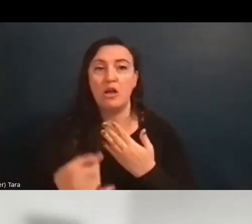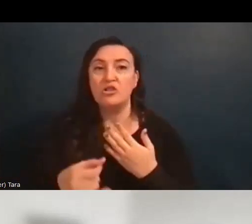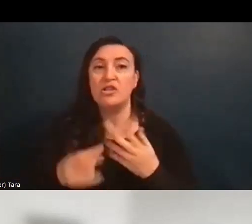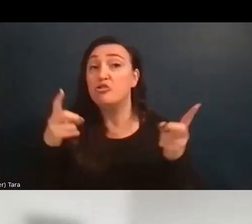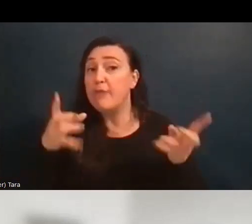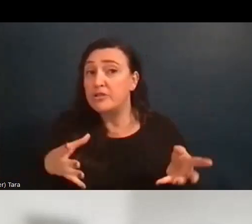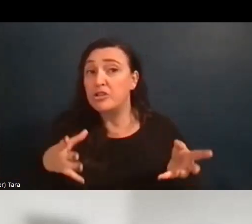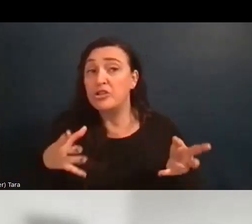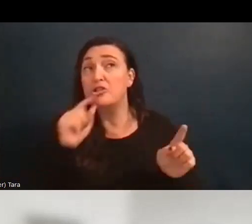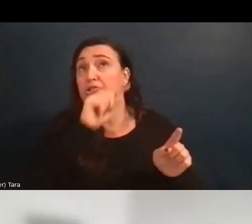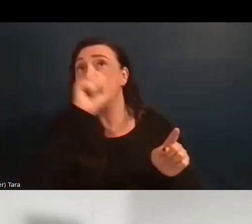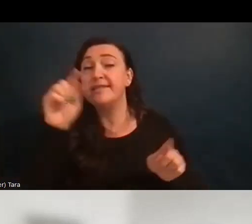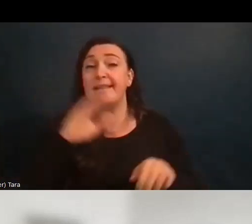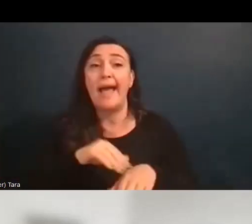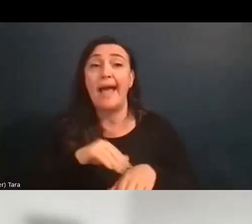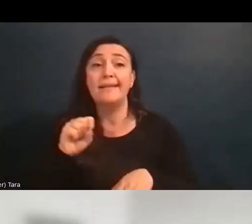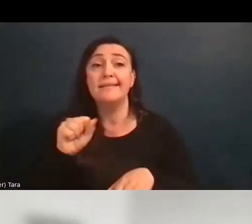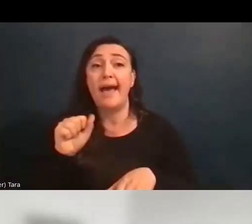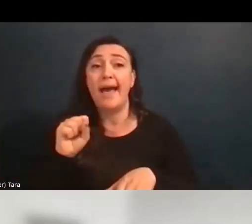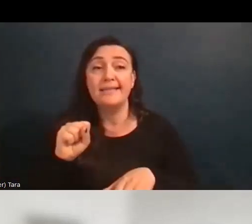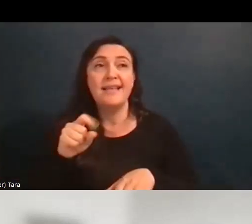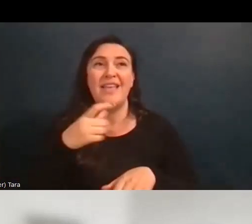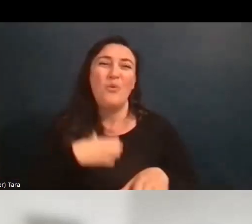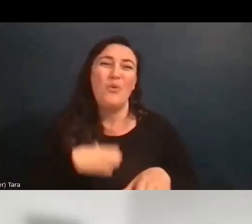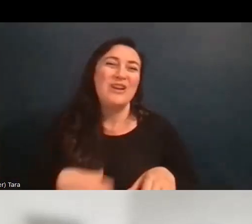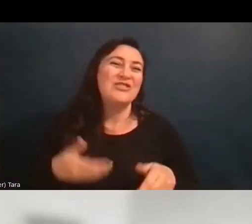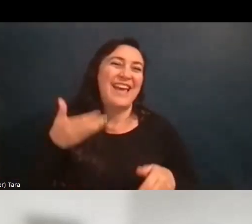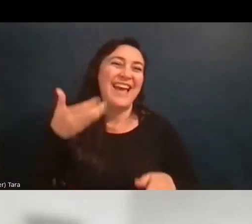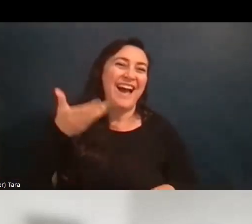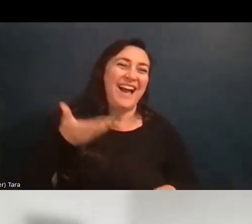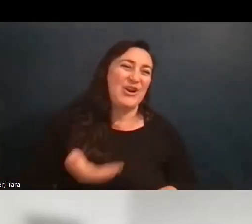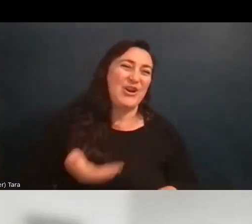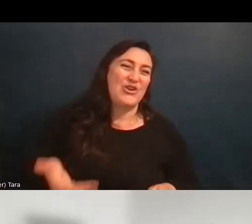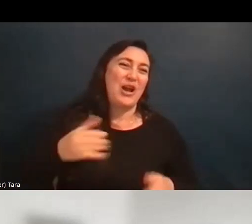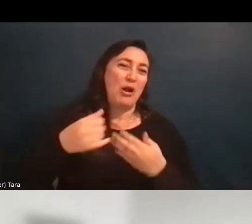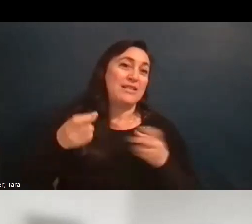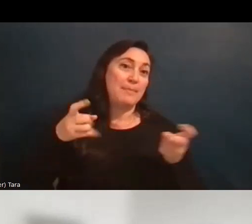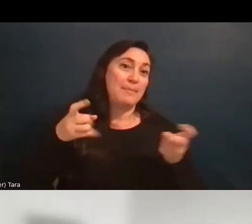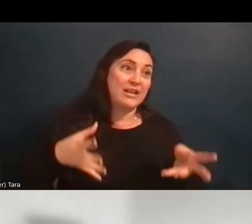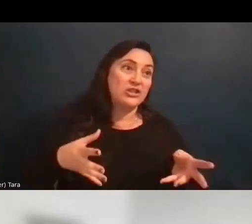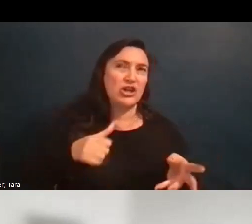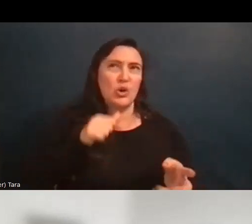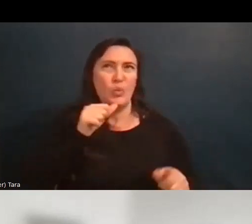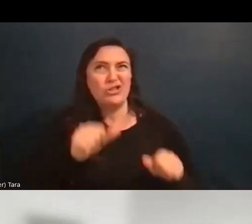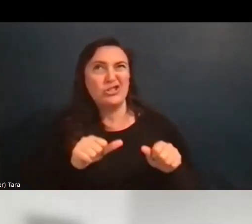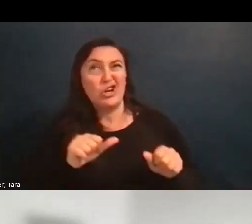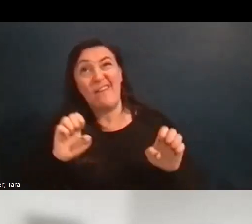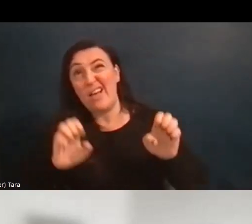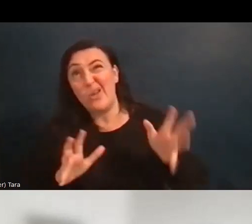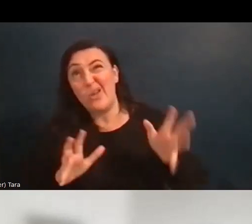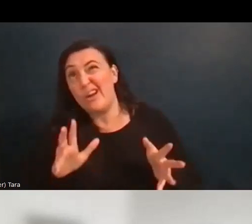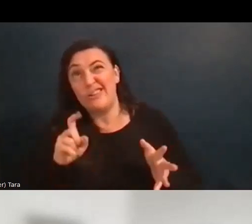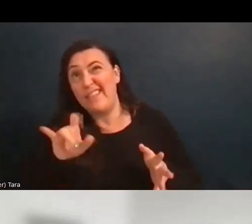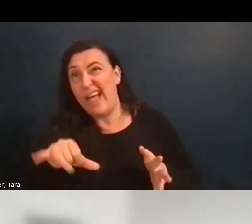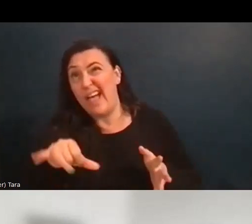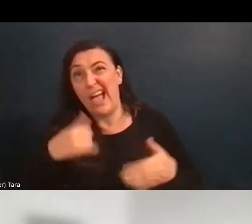who wished they'd hired a project manager, weren't sure about the value of an evaluator before they had one and had that source of feedback.